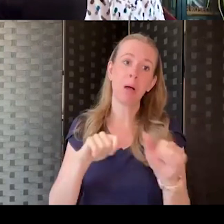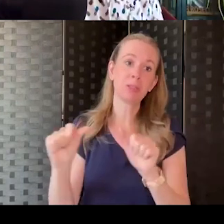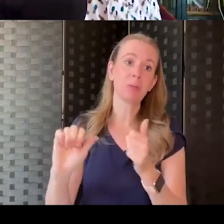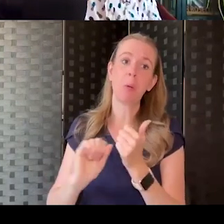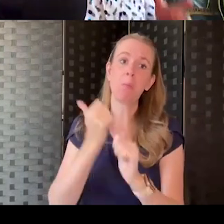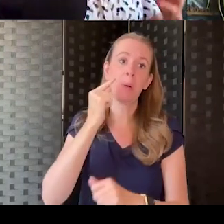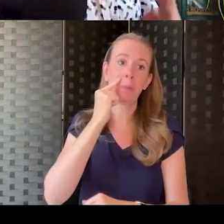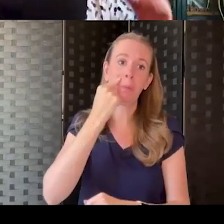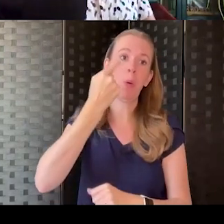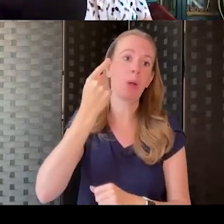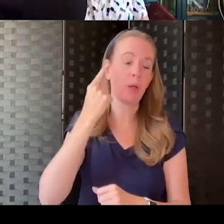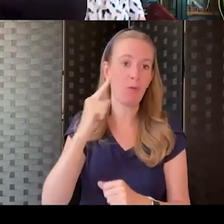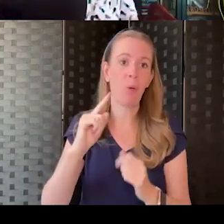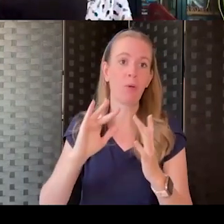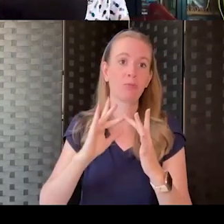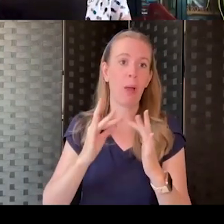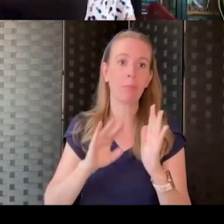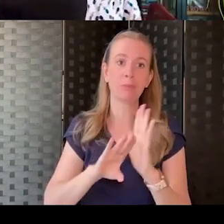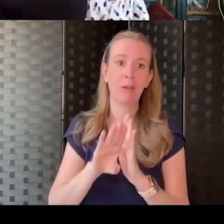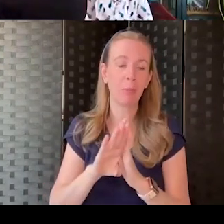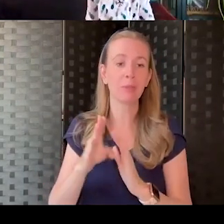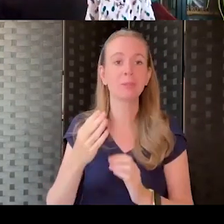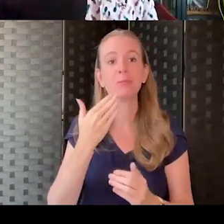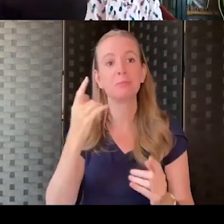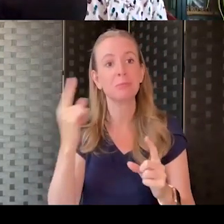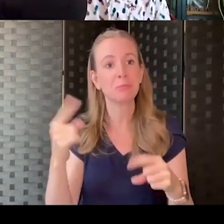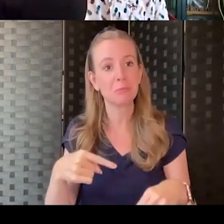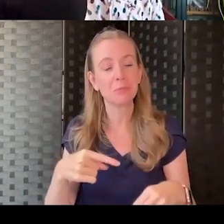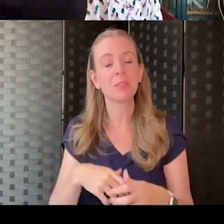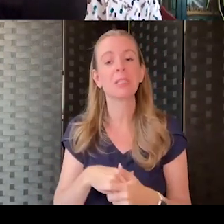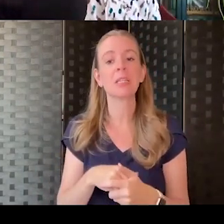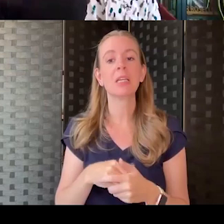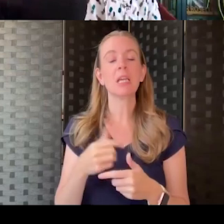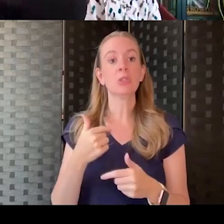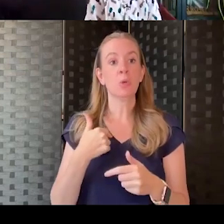development, so thank you for attending. It just happens that I have been building tables since